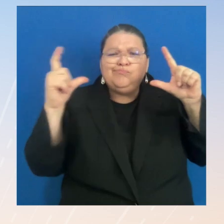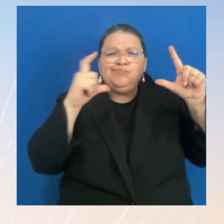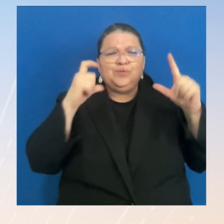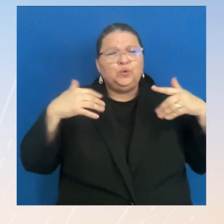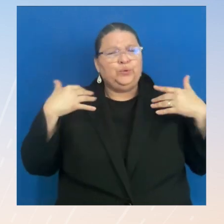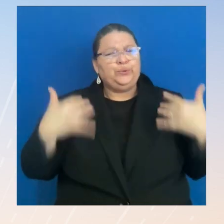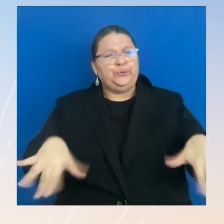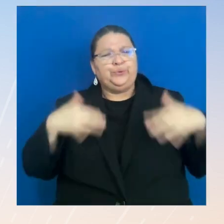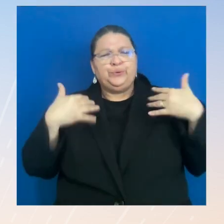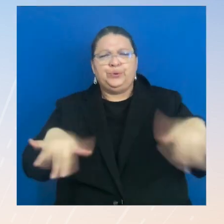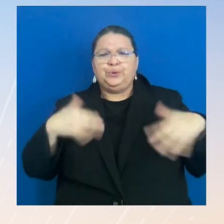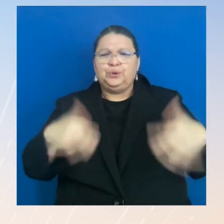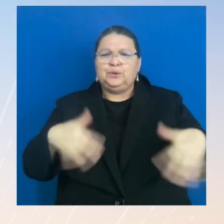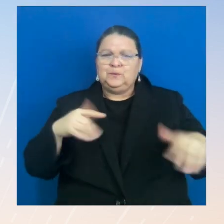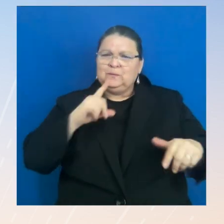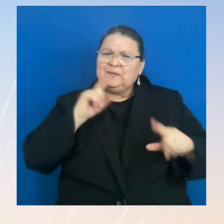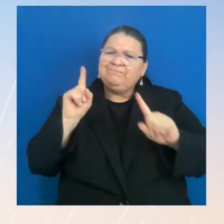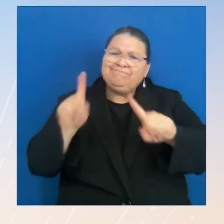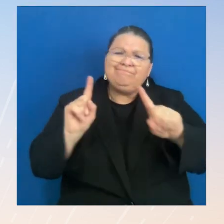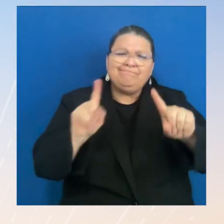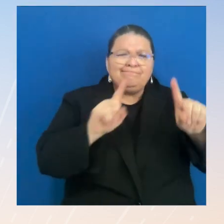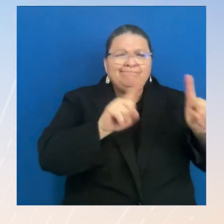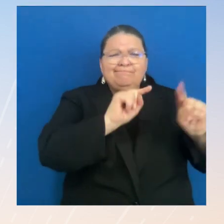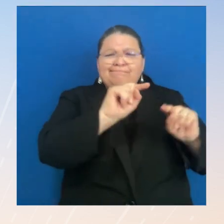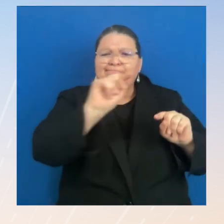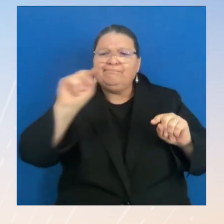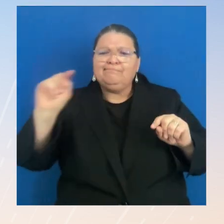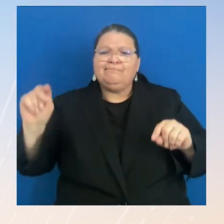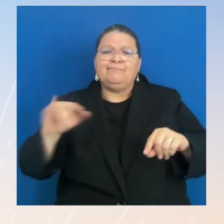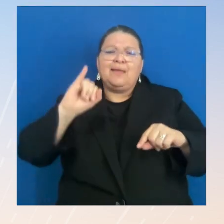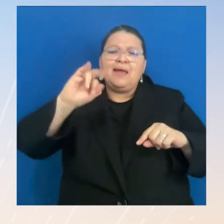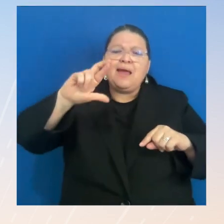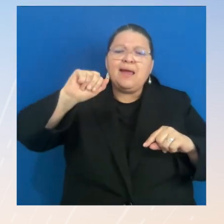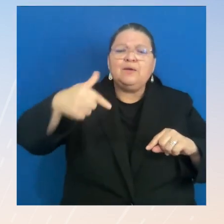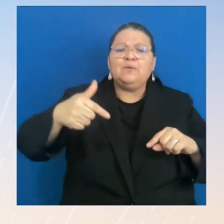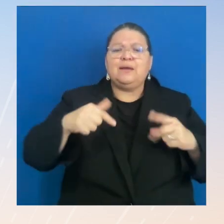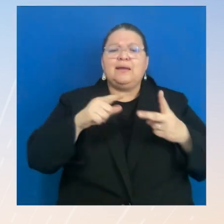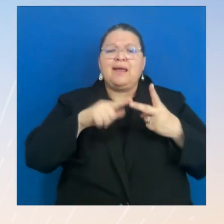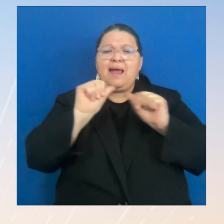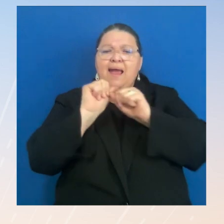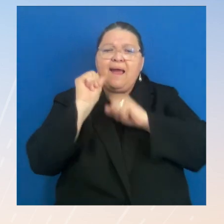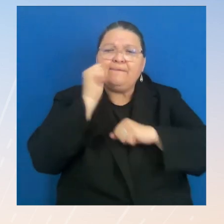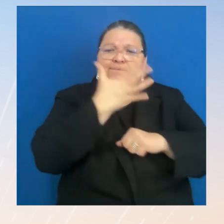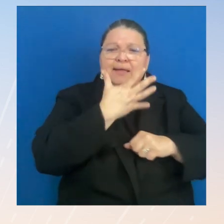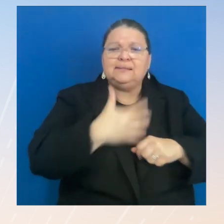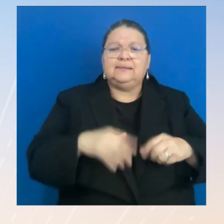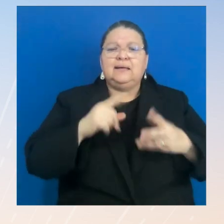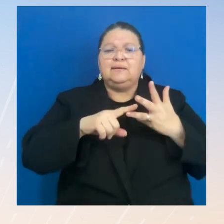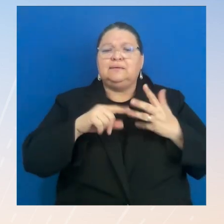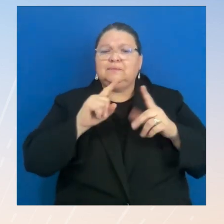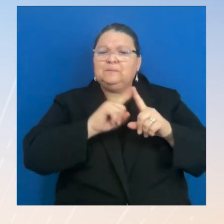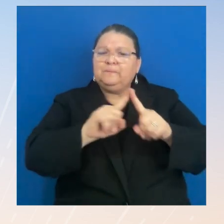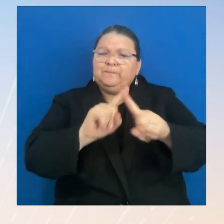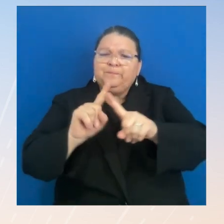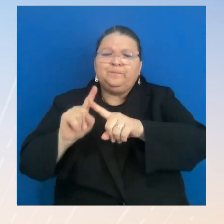from Iraq, to Afghanistan, to Syria -- during his long tenure working there. So, we just -- our thoughts, our prayers are with his family,